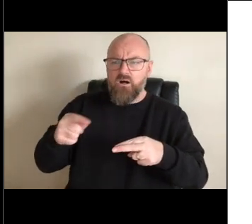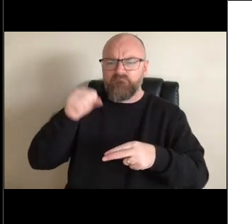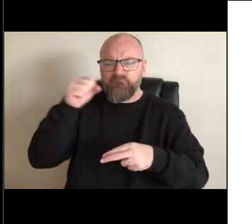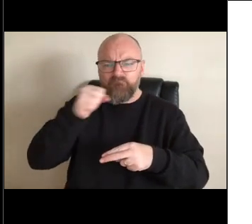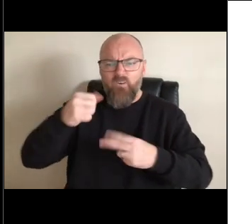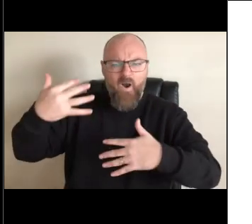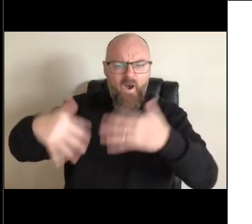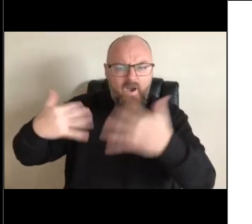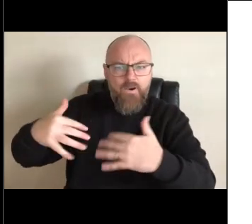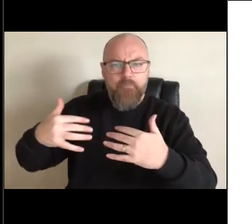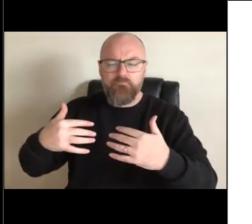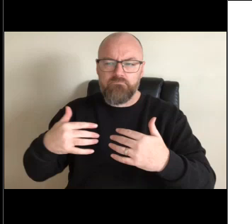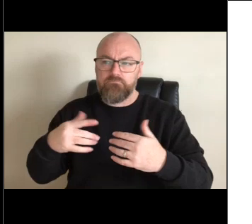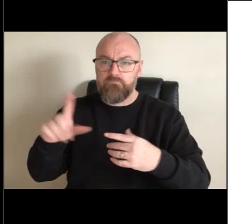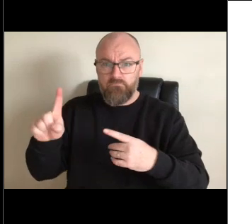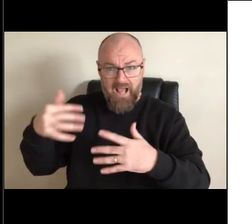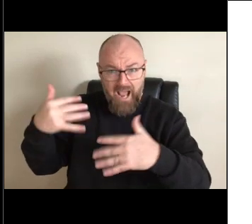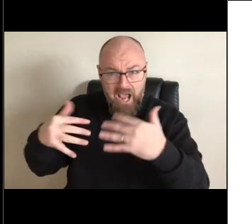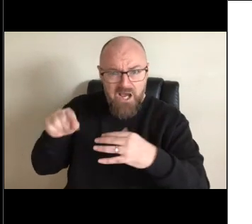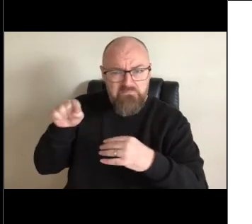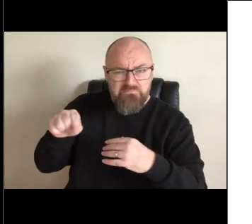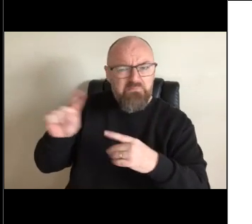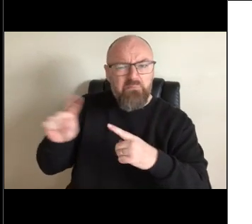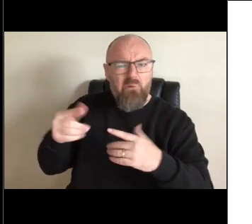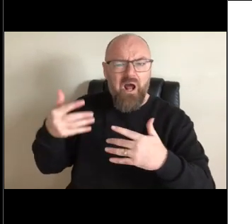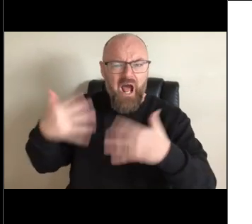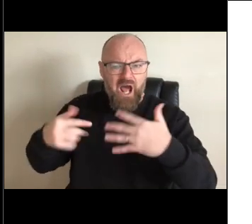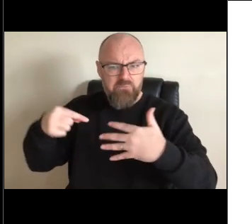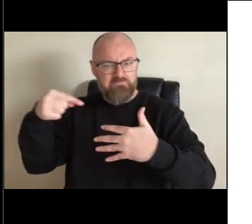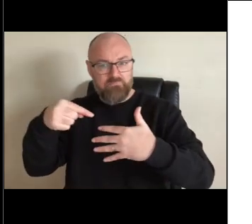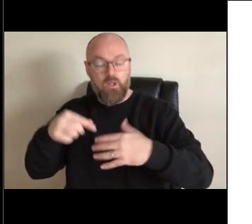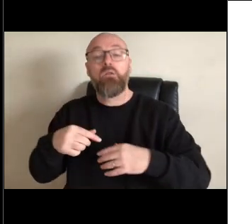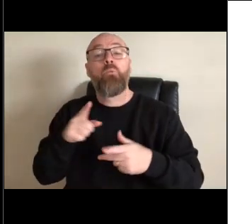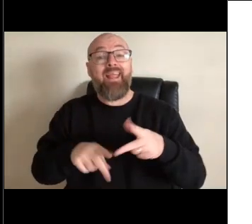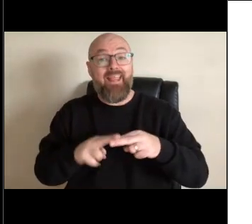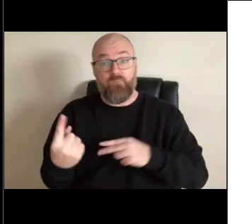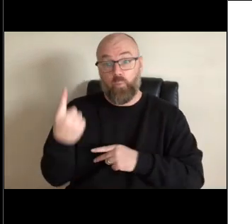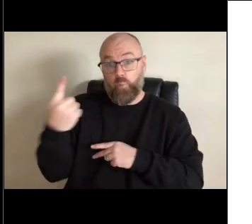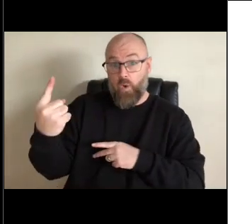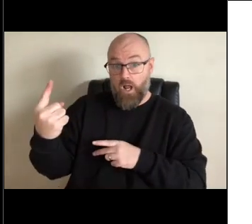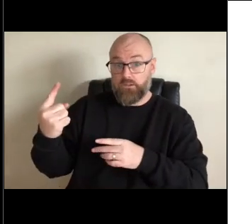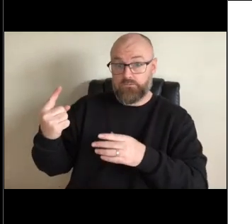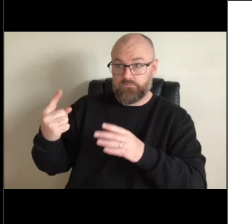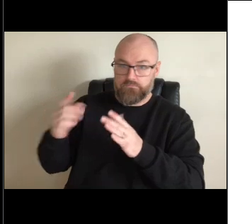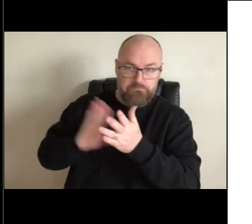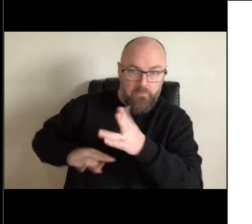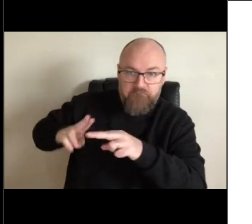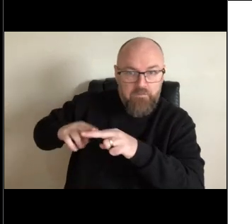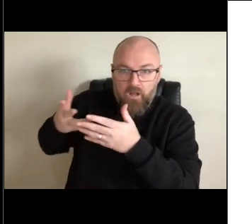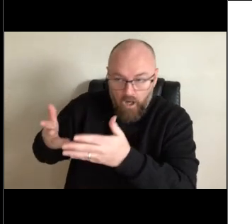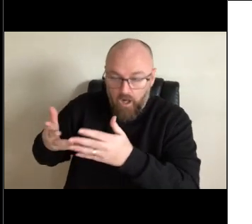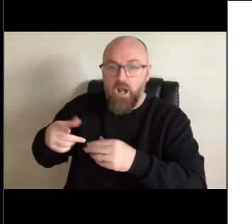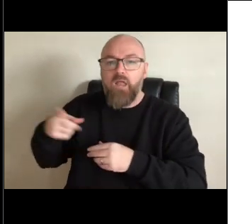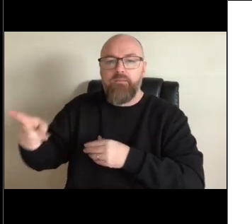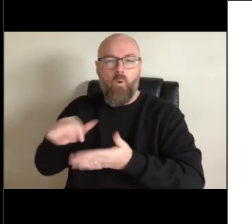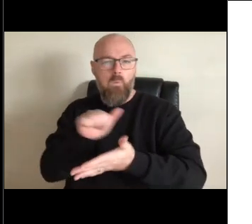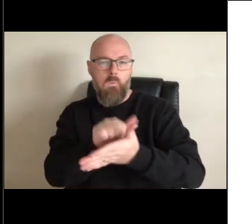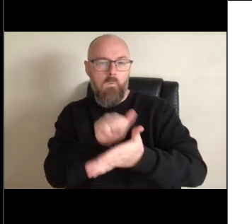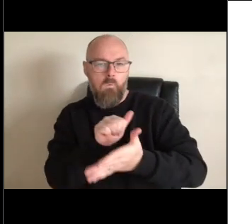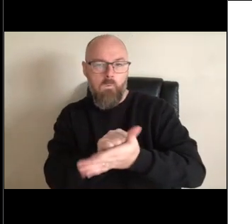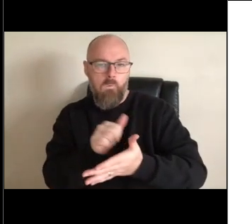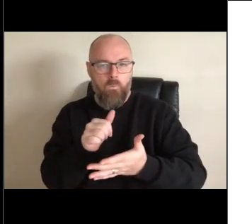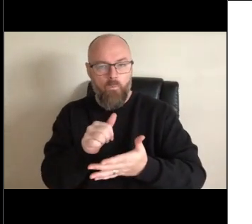are when one of the litigants in the process is using the proceedings as a means to control and